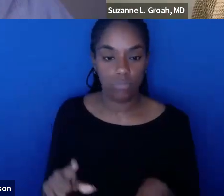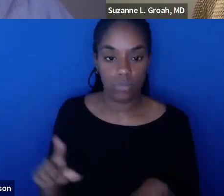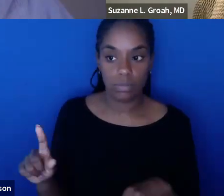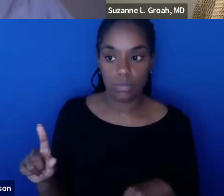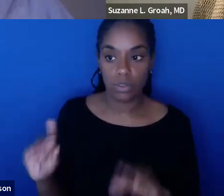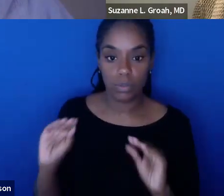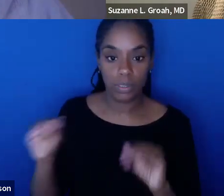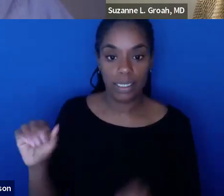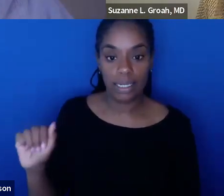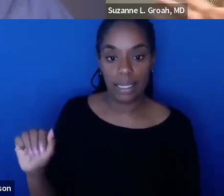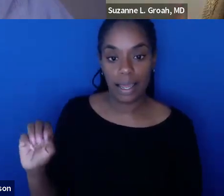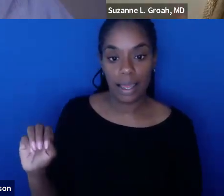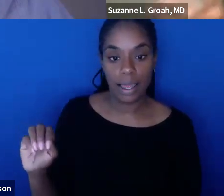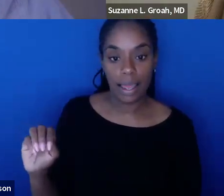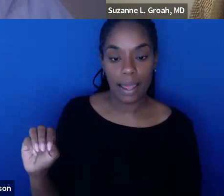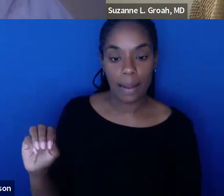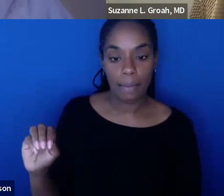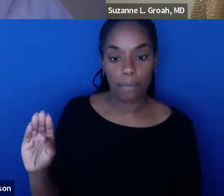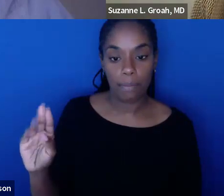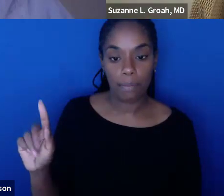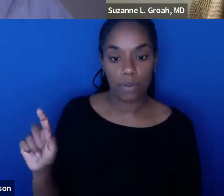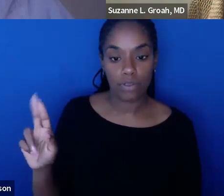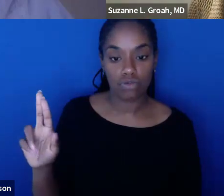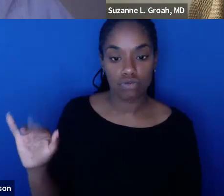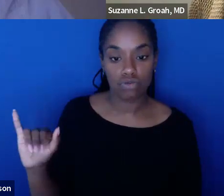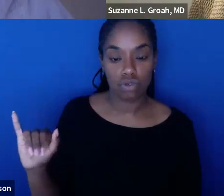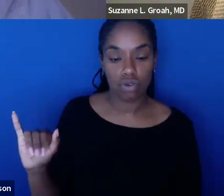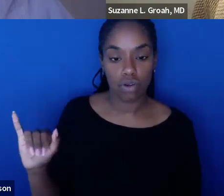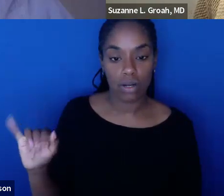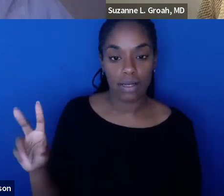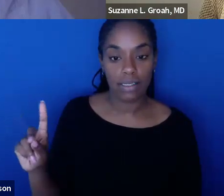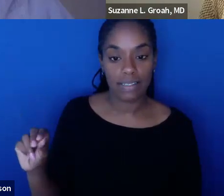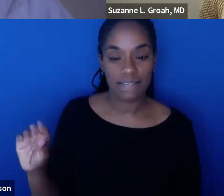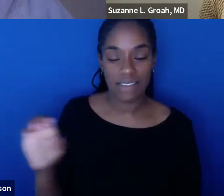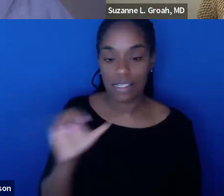device, ambulatory so people don't have to be in the office, urodynamics device. So that's going on.